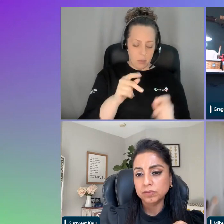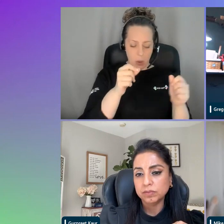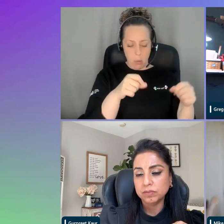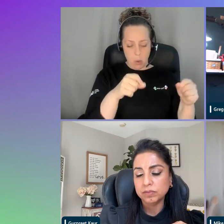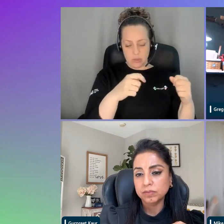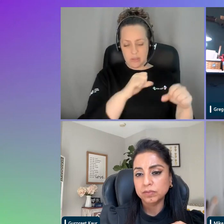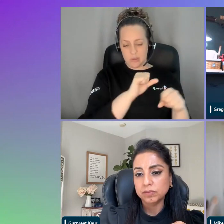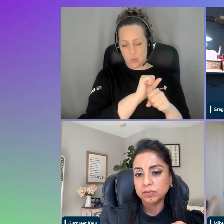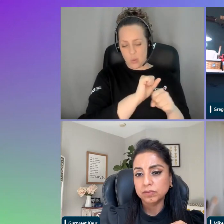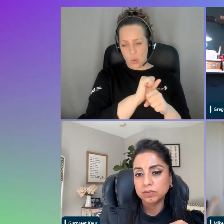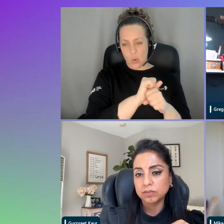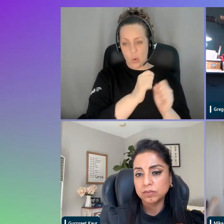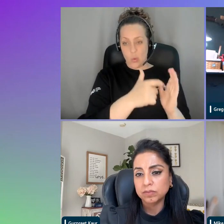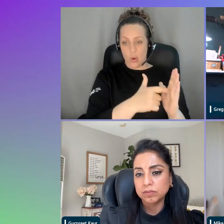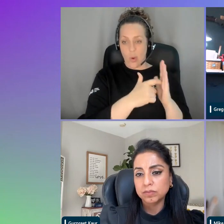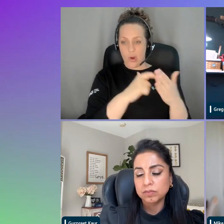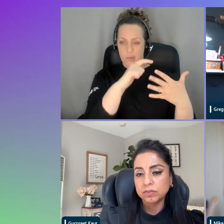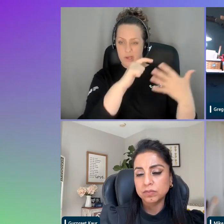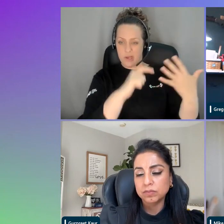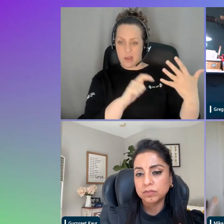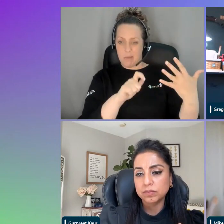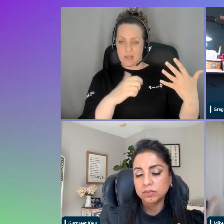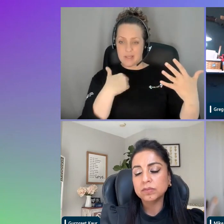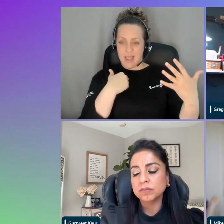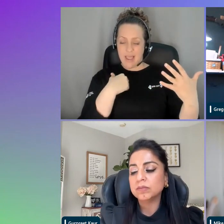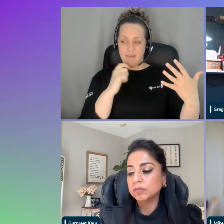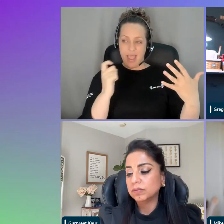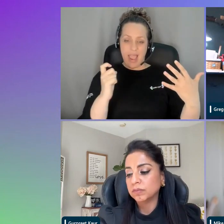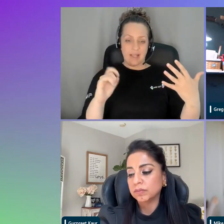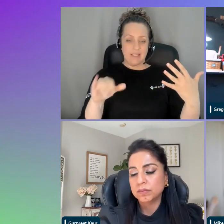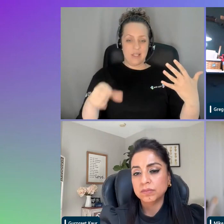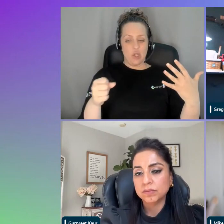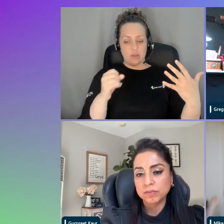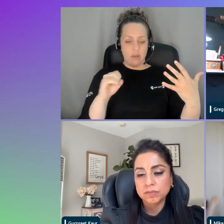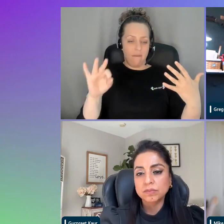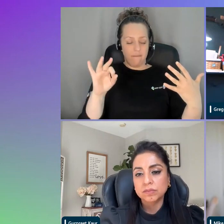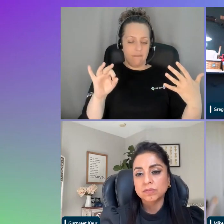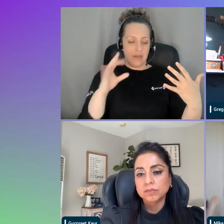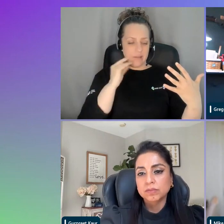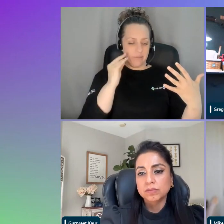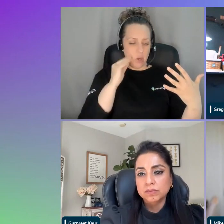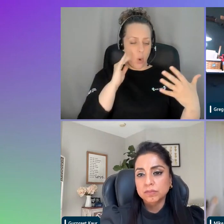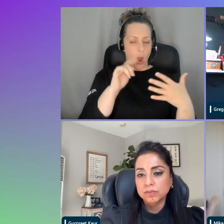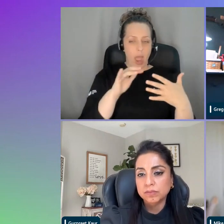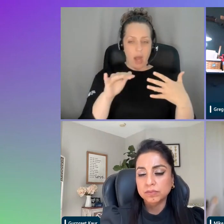and saying, you know, job requirements, you know, must have X years of experience, know how to code. And we're starting